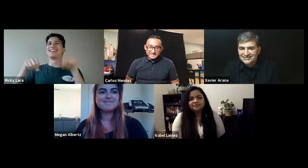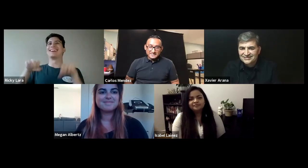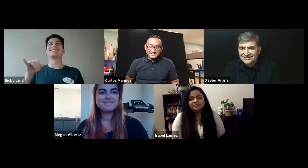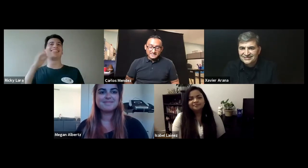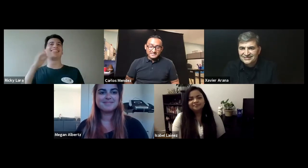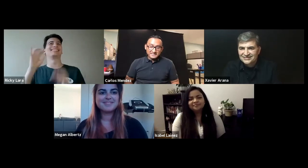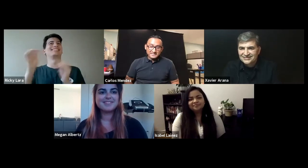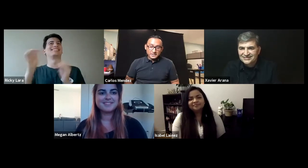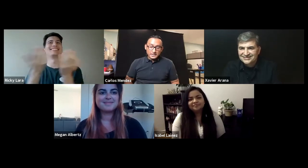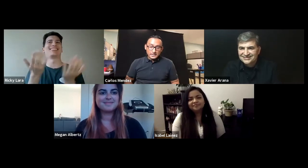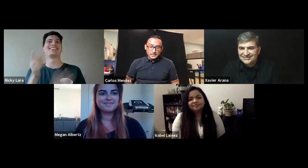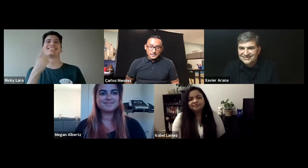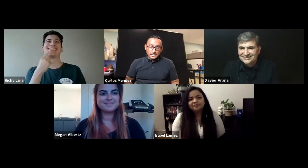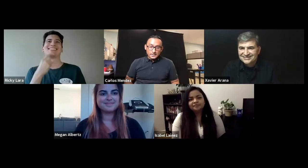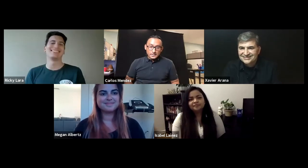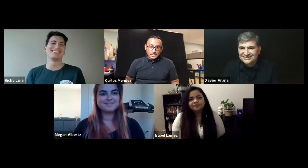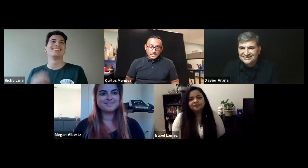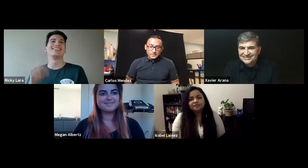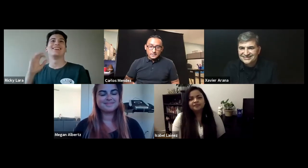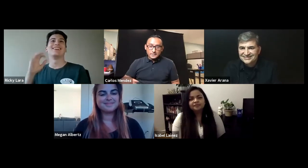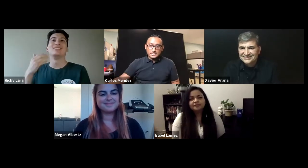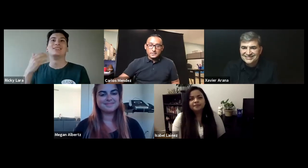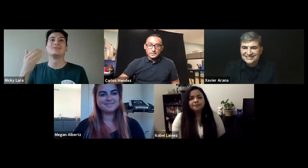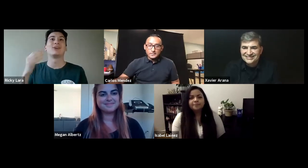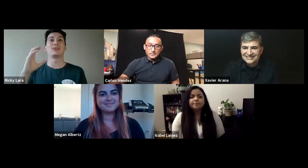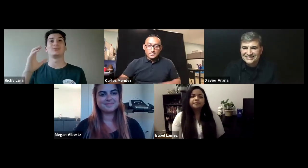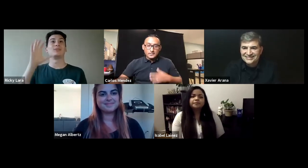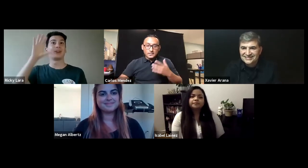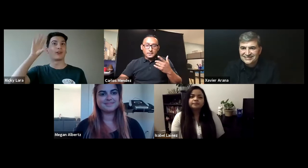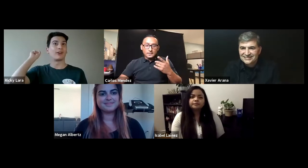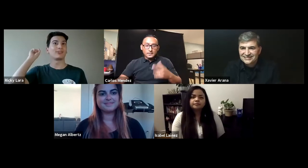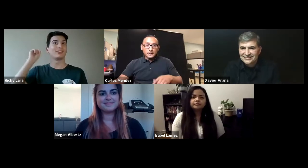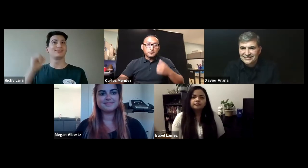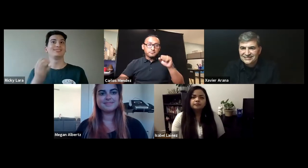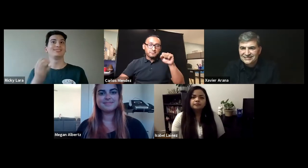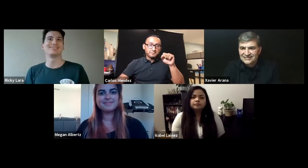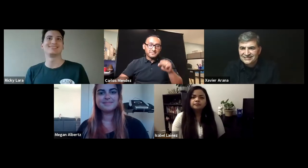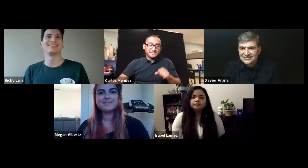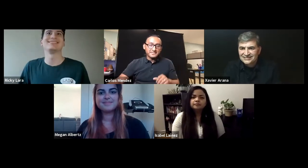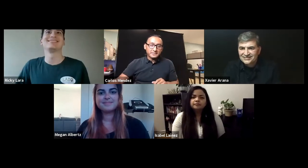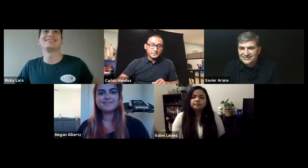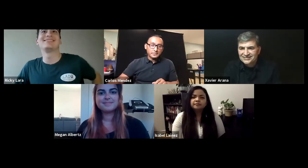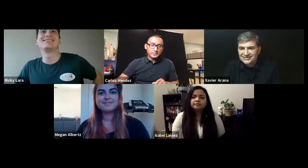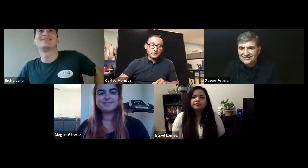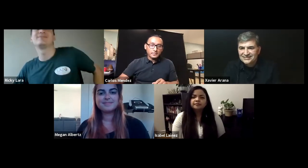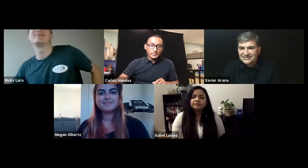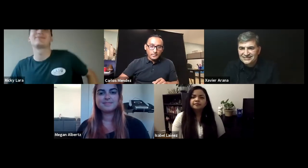Yes. Si, se puede. Yes, you can. That's great. All right, Carlos.